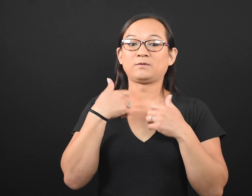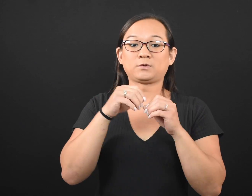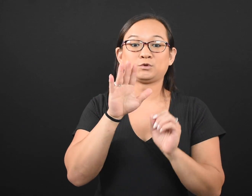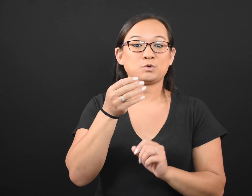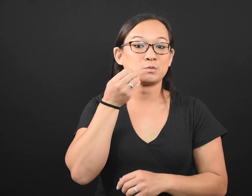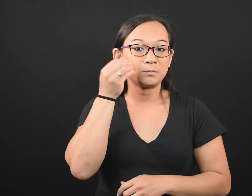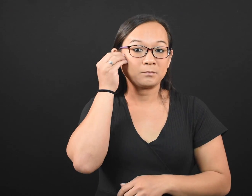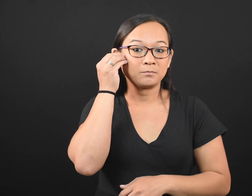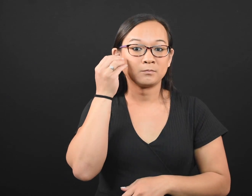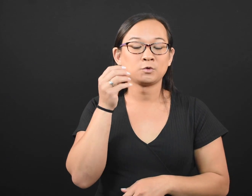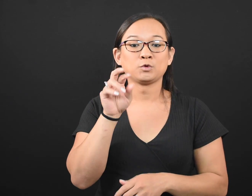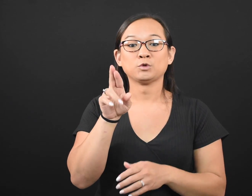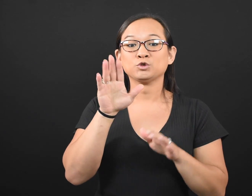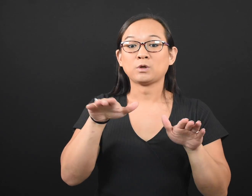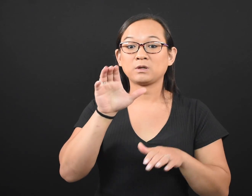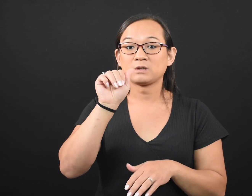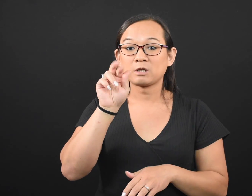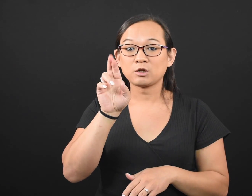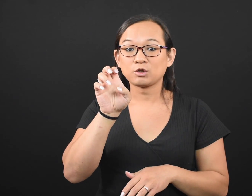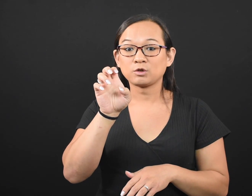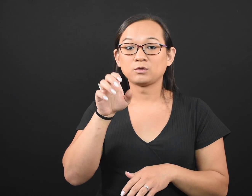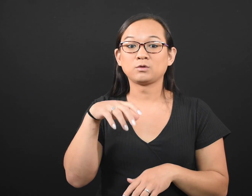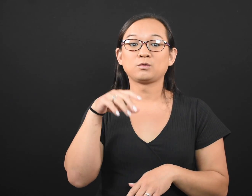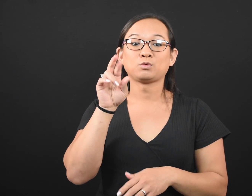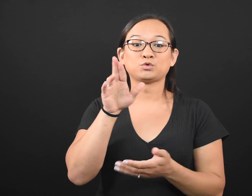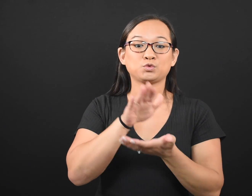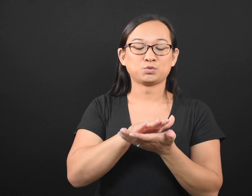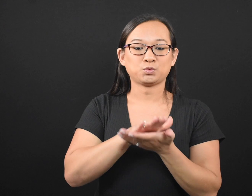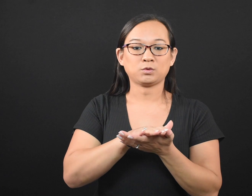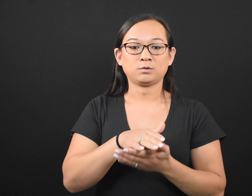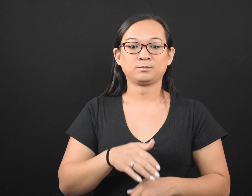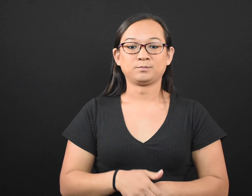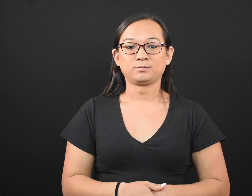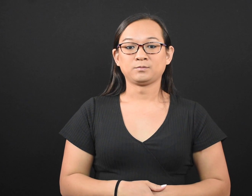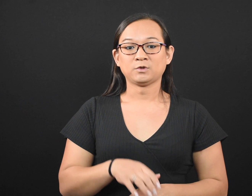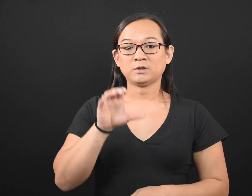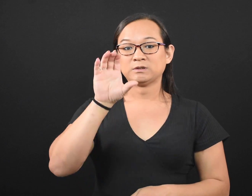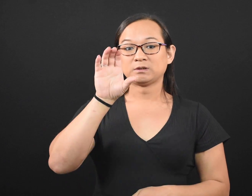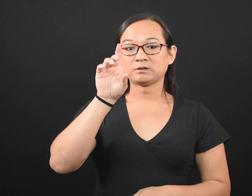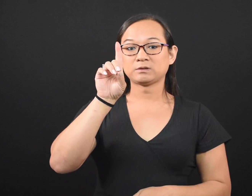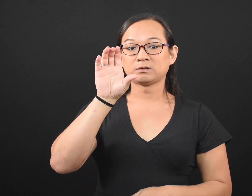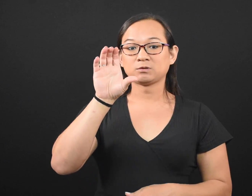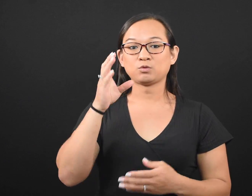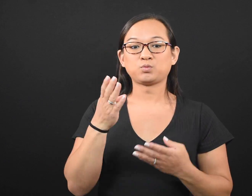outside people within your household, childcare facility or school can reduce